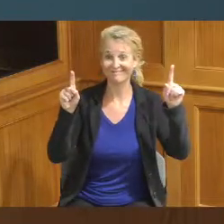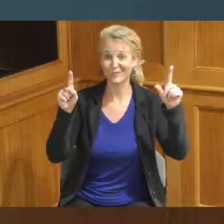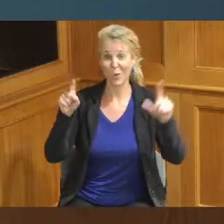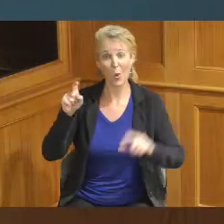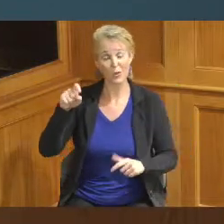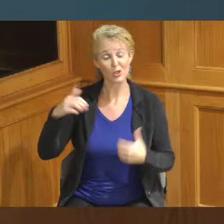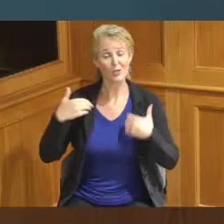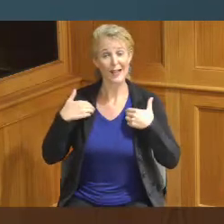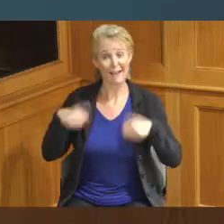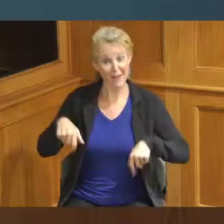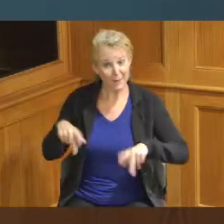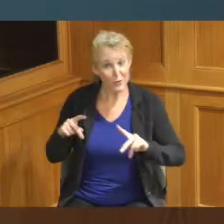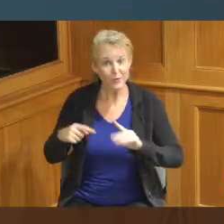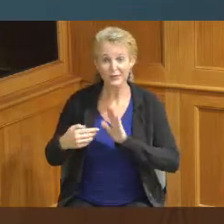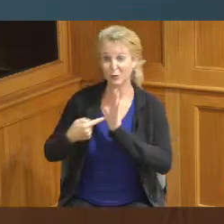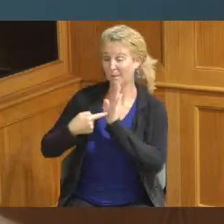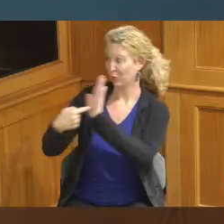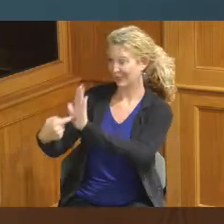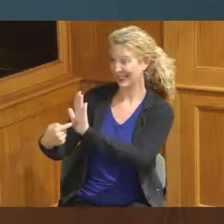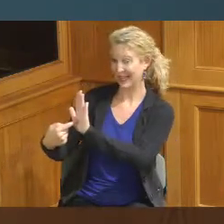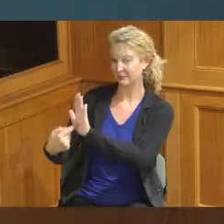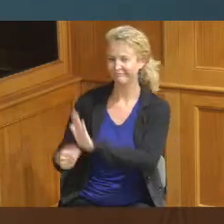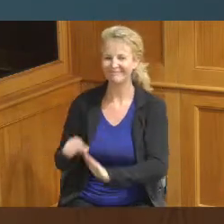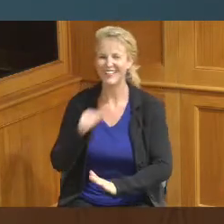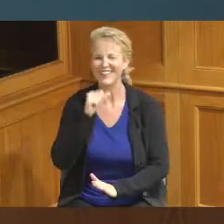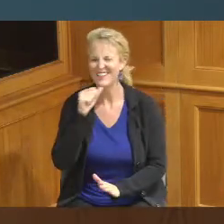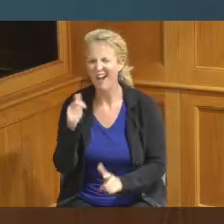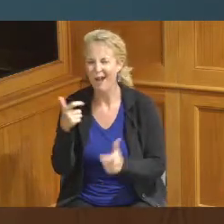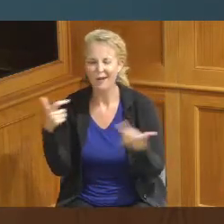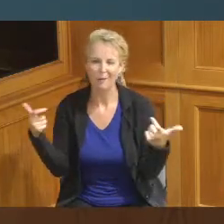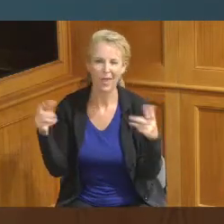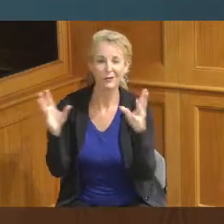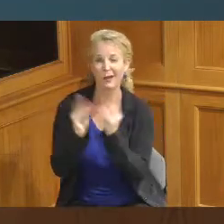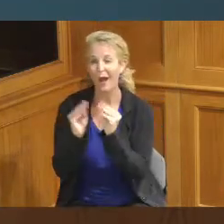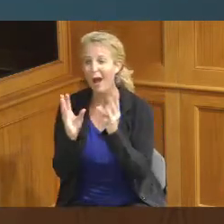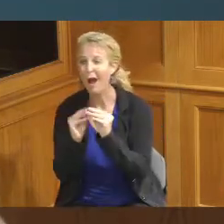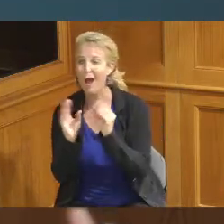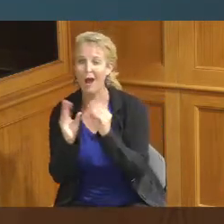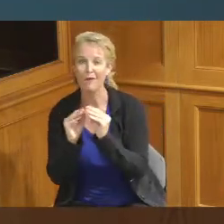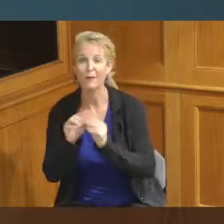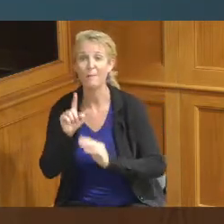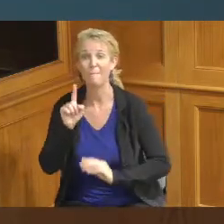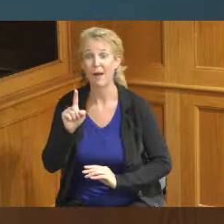to present that not when you got a conference when everybody is there but when it's time for